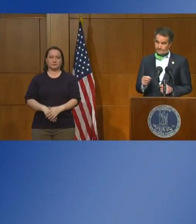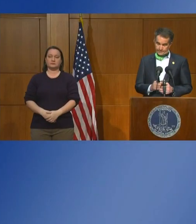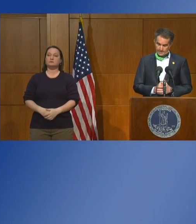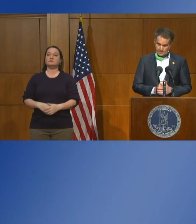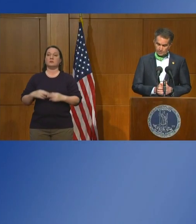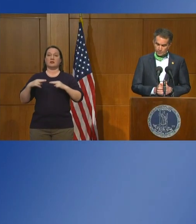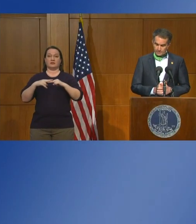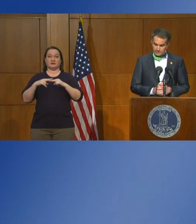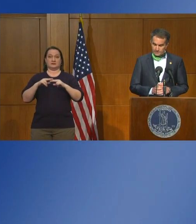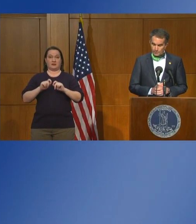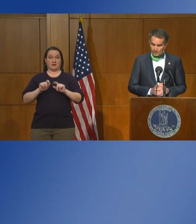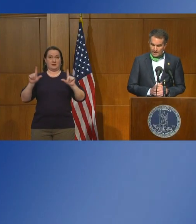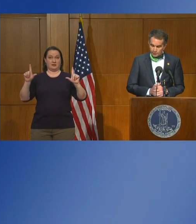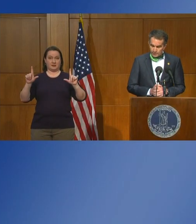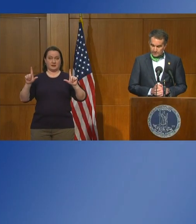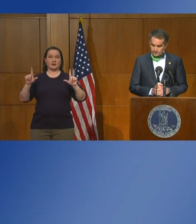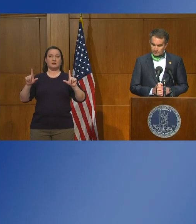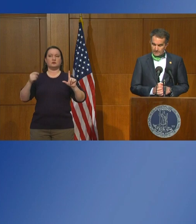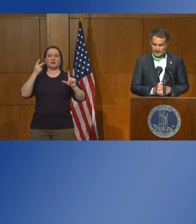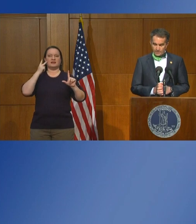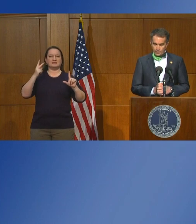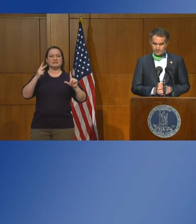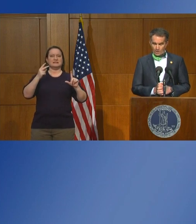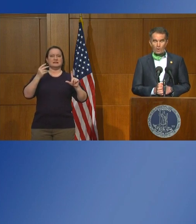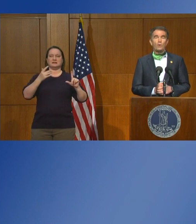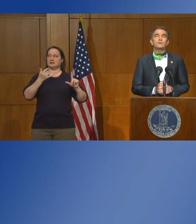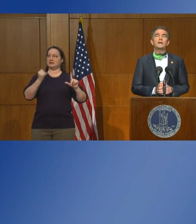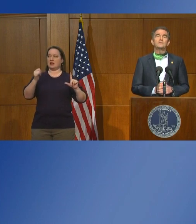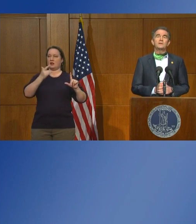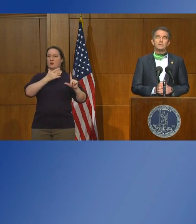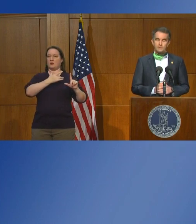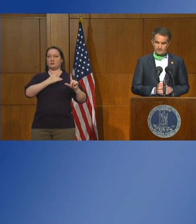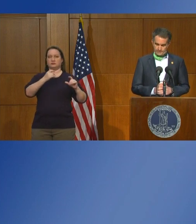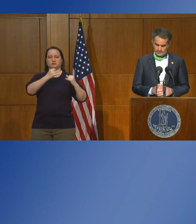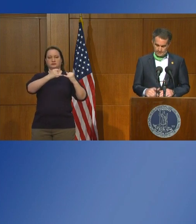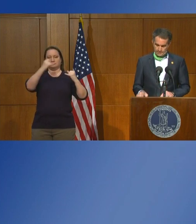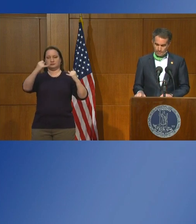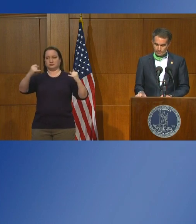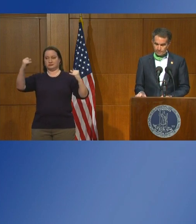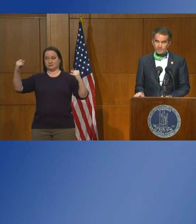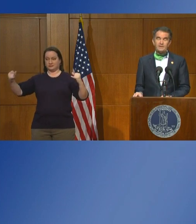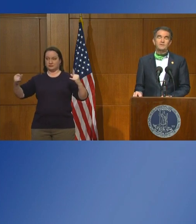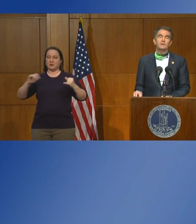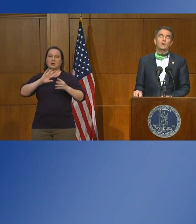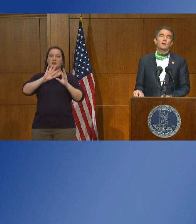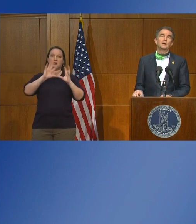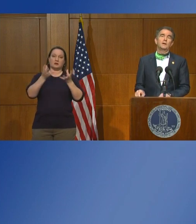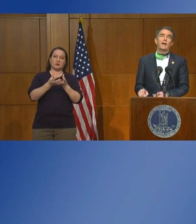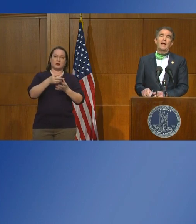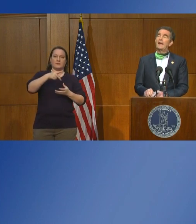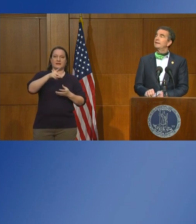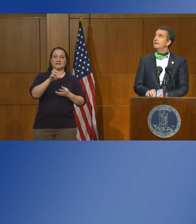LIKE TO SHOW YOU WHAT I MEAN. ON THIS SLIDE YOU CAN SEE WHAT